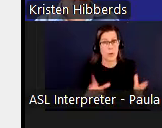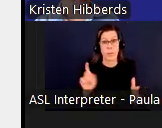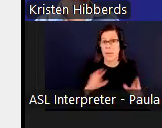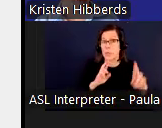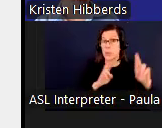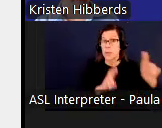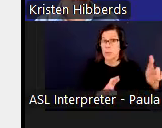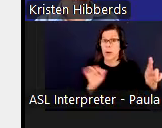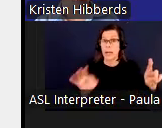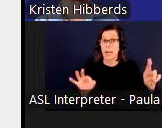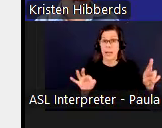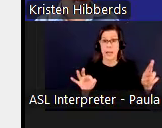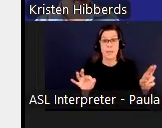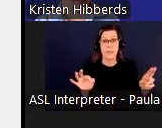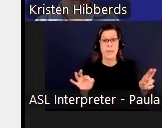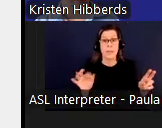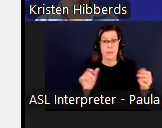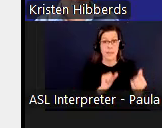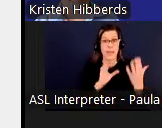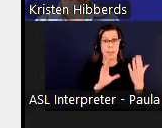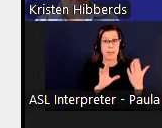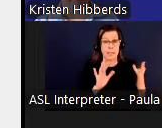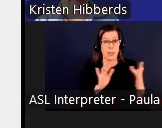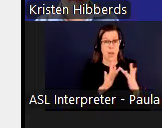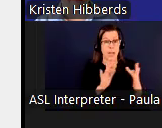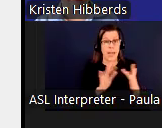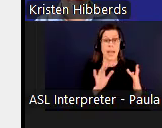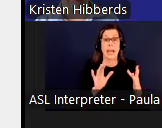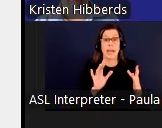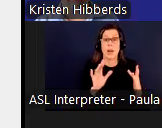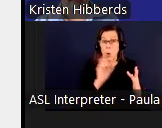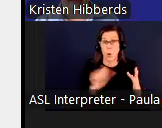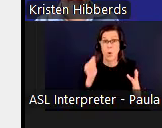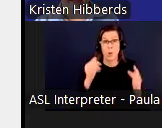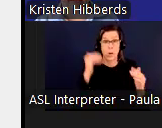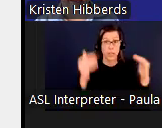they come into contact with an older adult in any setting and have reasonable